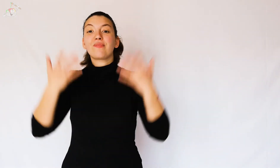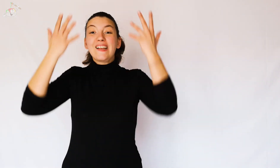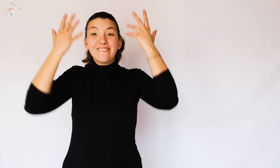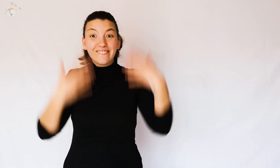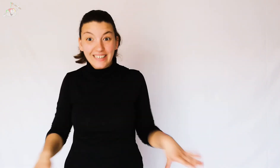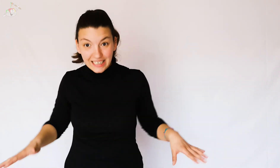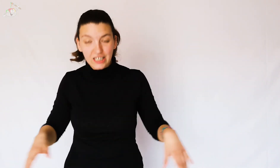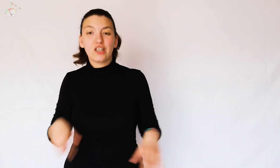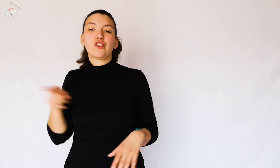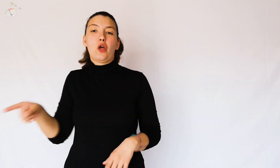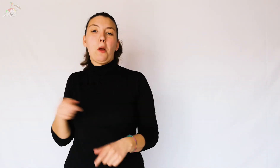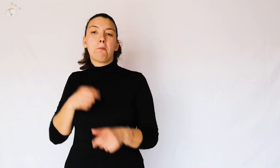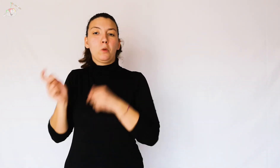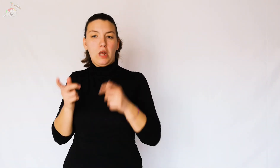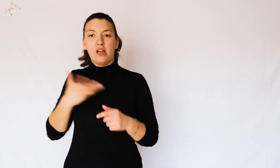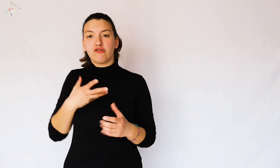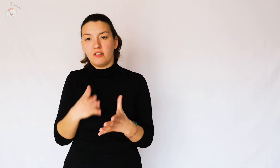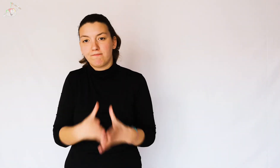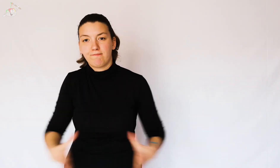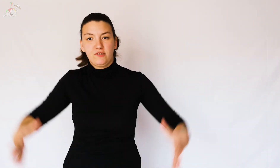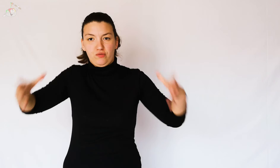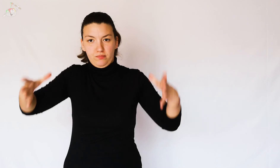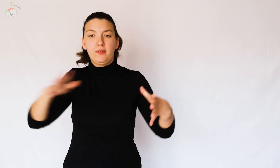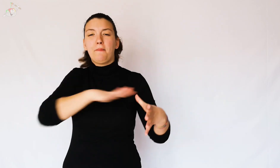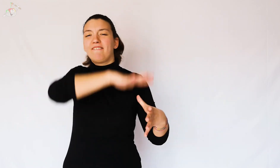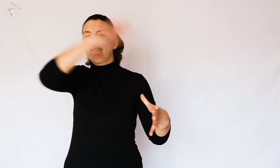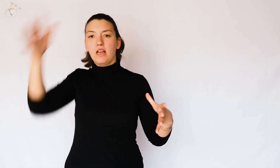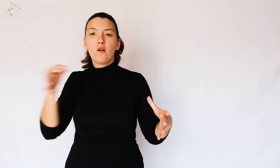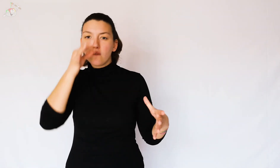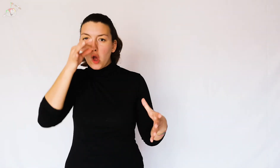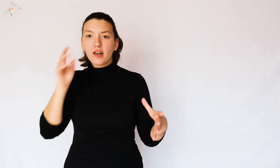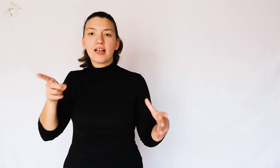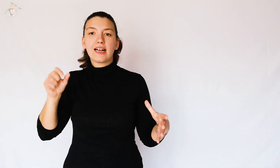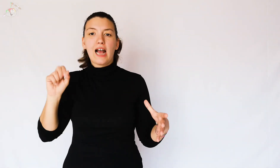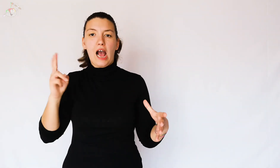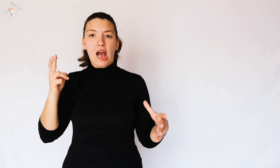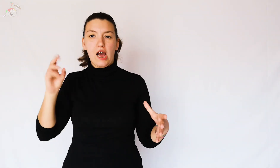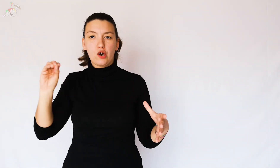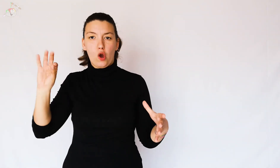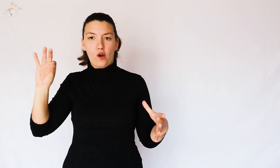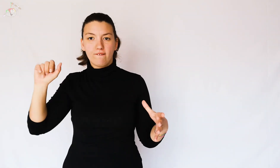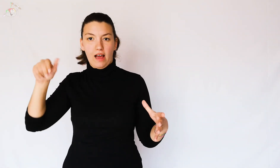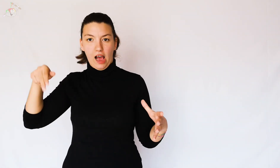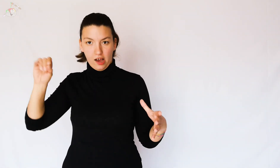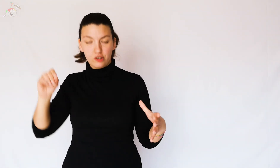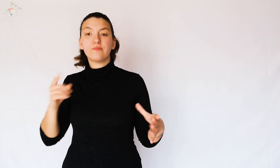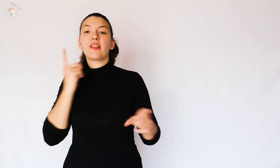Once finished, having a basket full of carnations, the Mugnaia